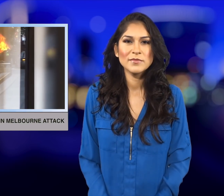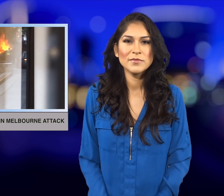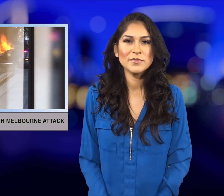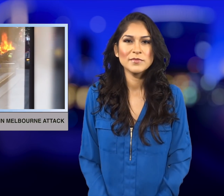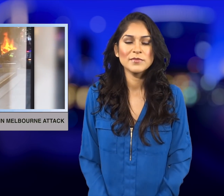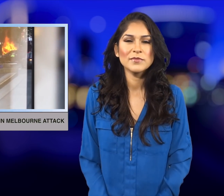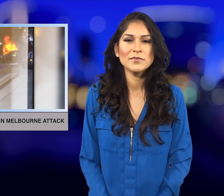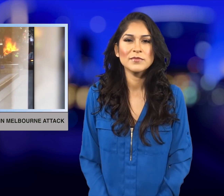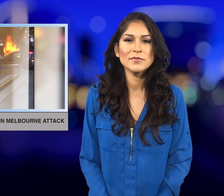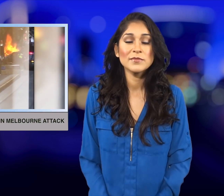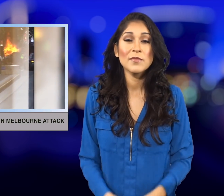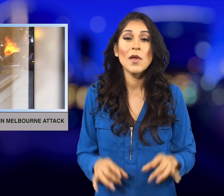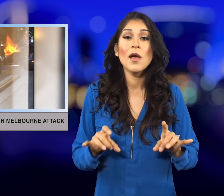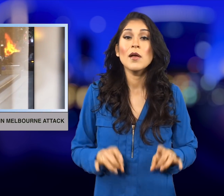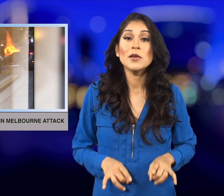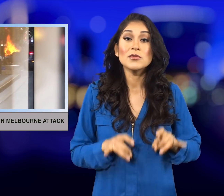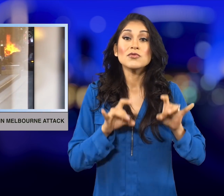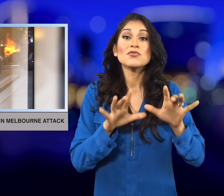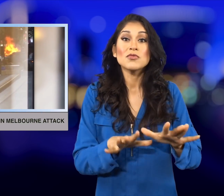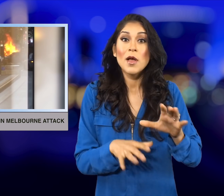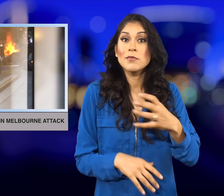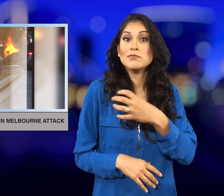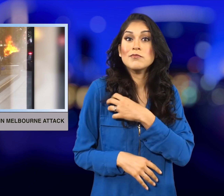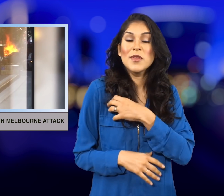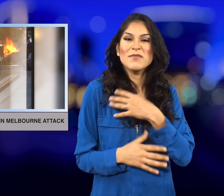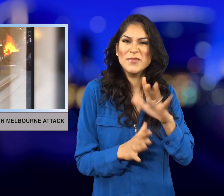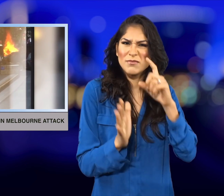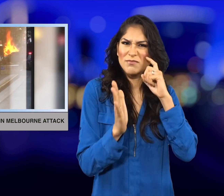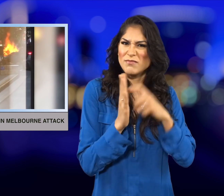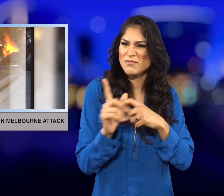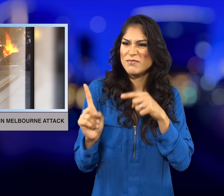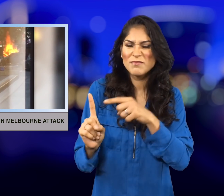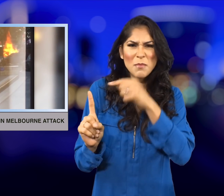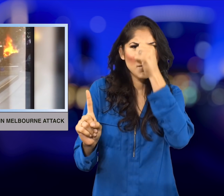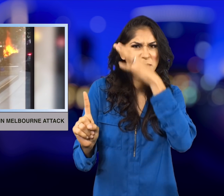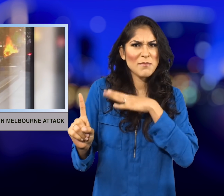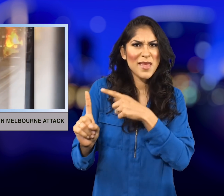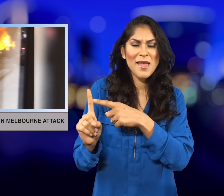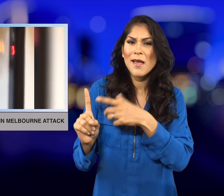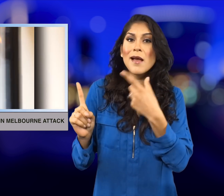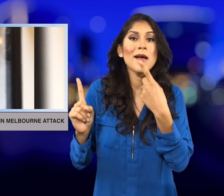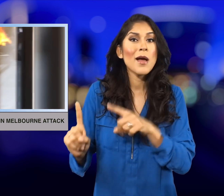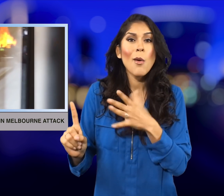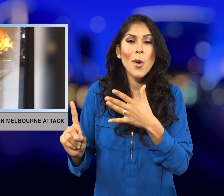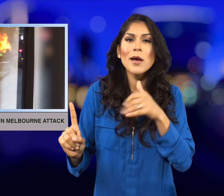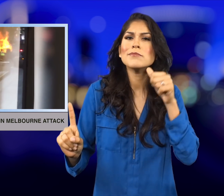Police in Australia identified the man who carried out yesterday's